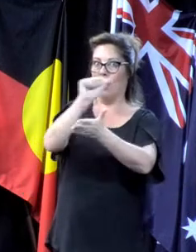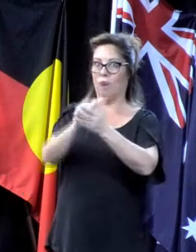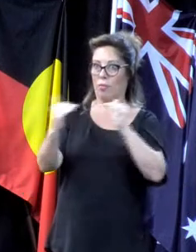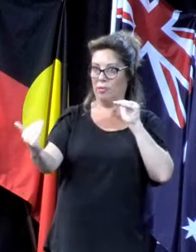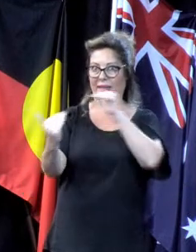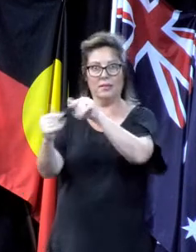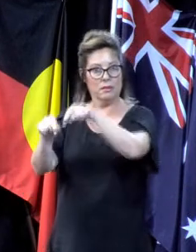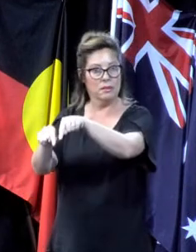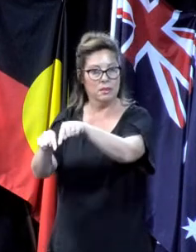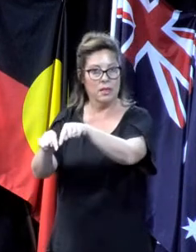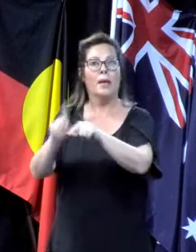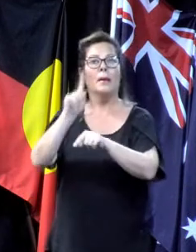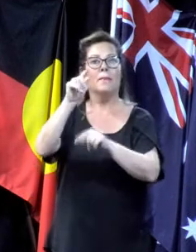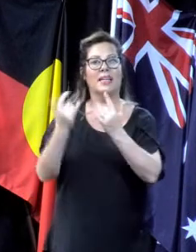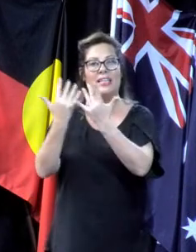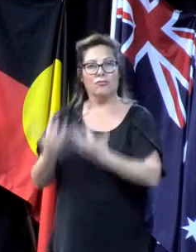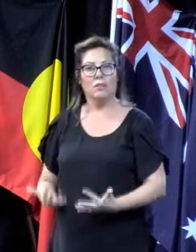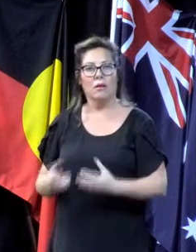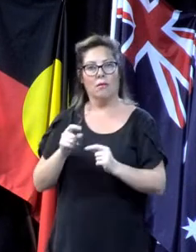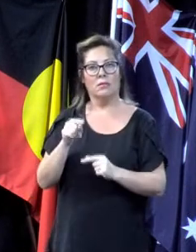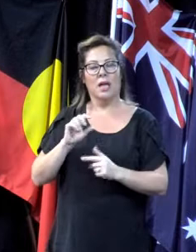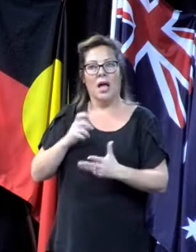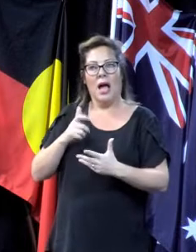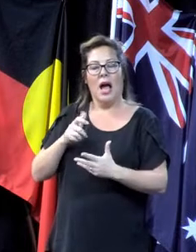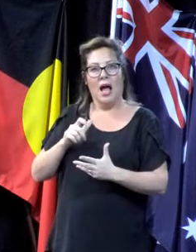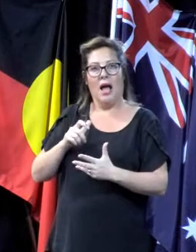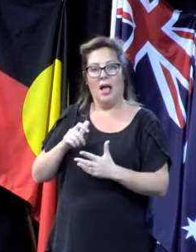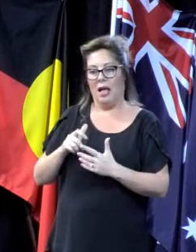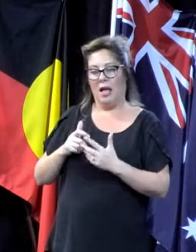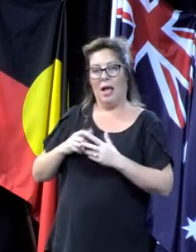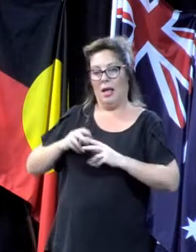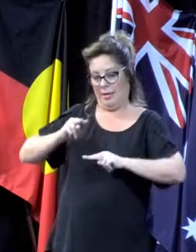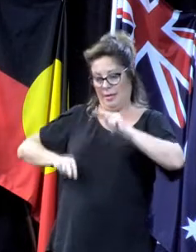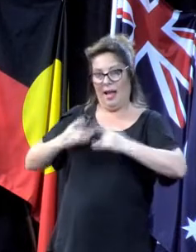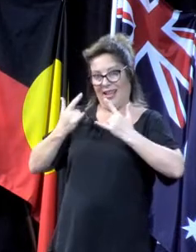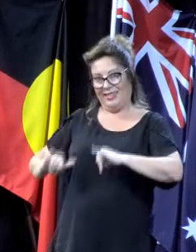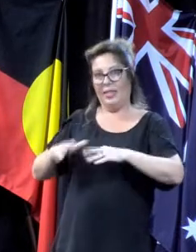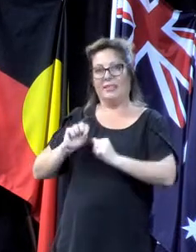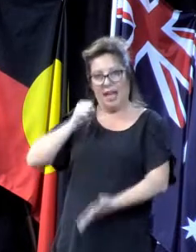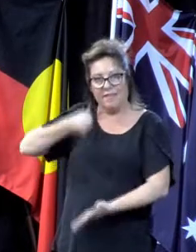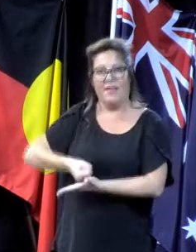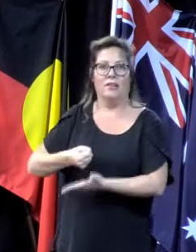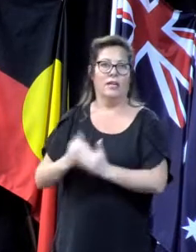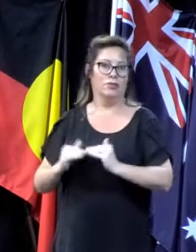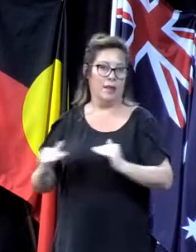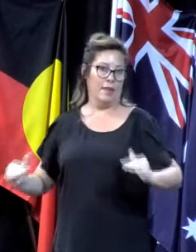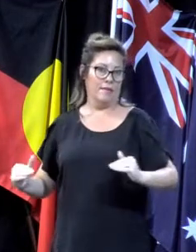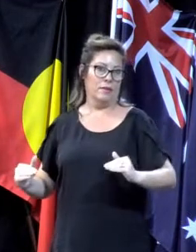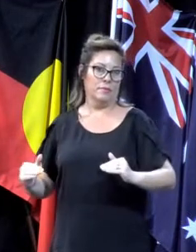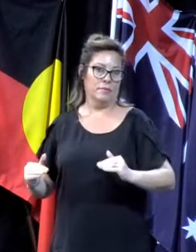but his mark is reflective of the grading of the foundation level. Thank you. And that is right across all of our schools.